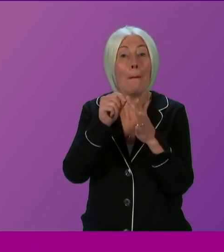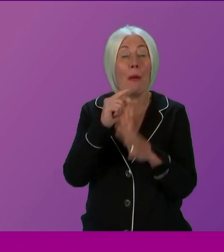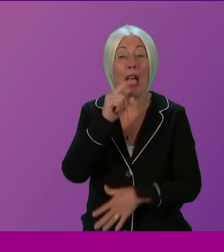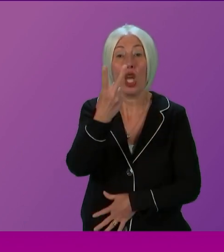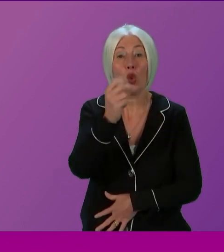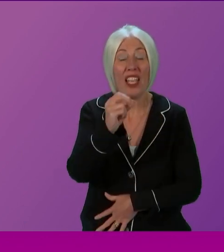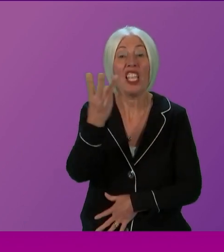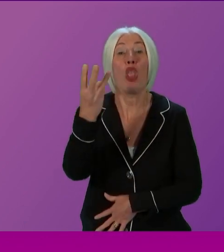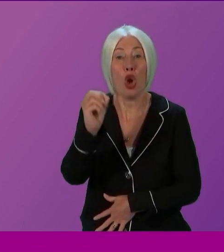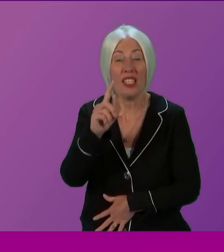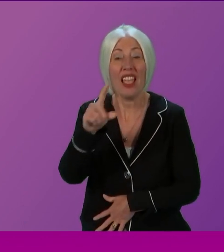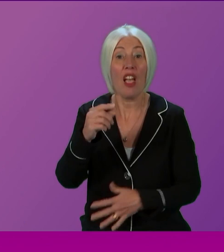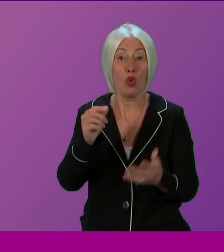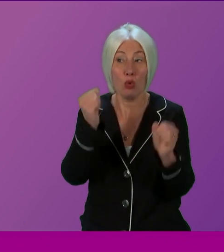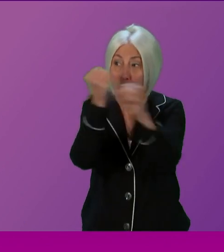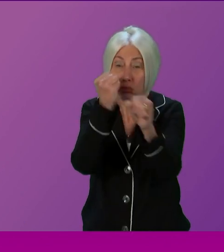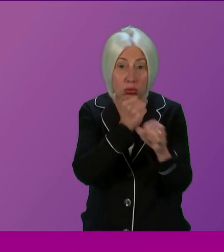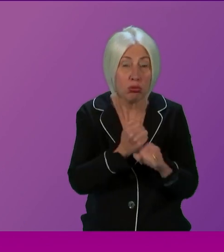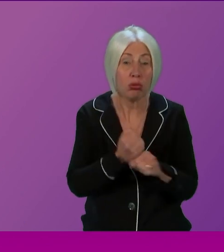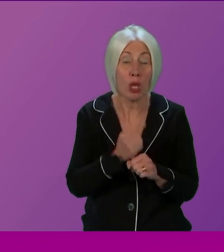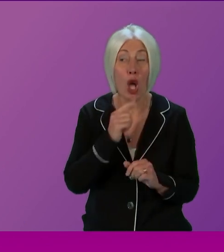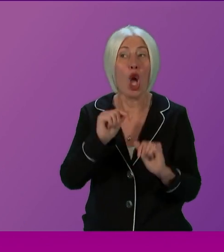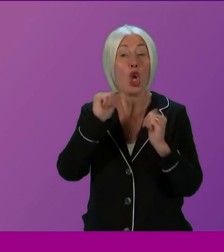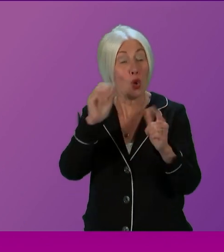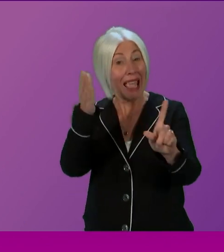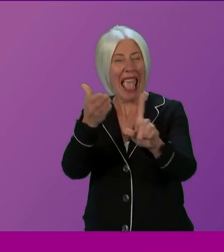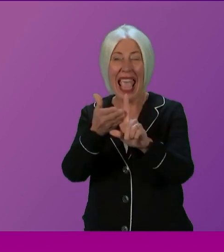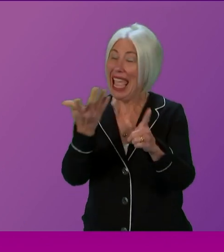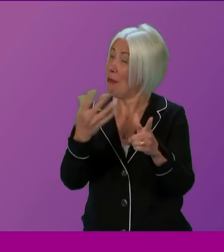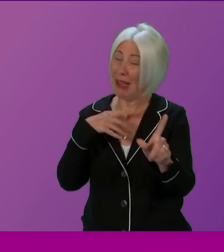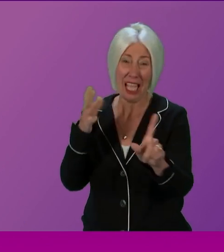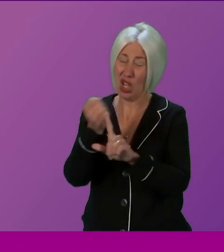short on detail. The answer to every key question about how those goals will be achieved, from who